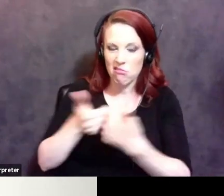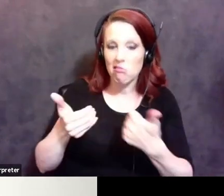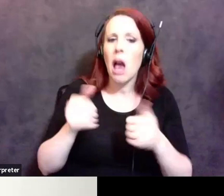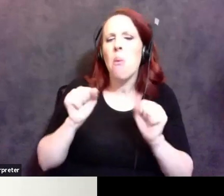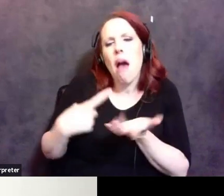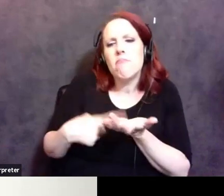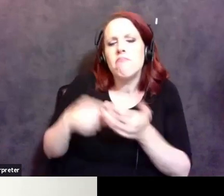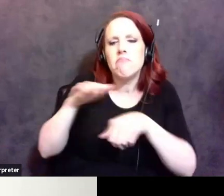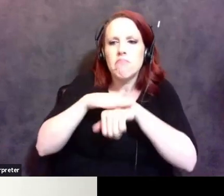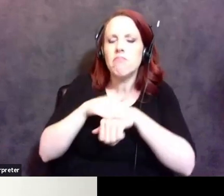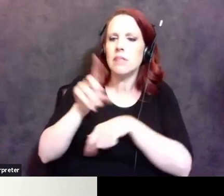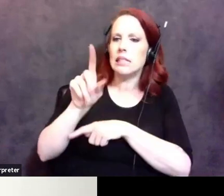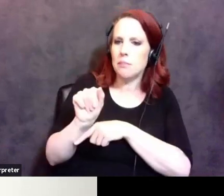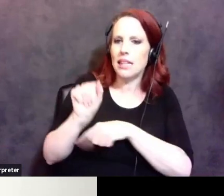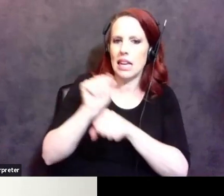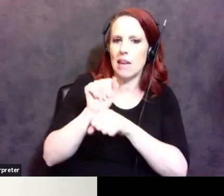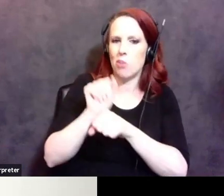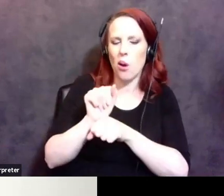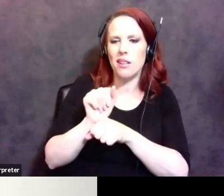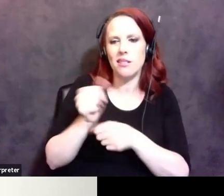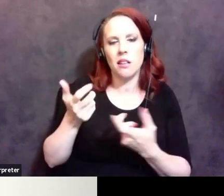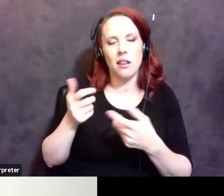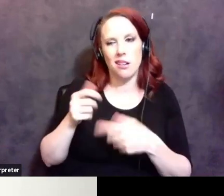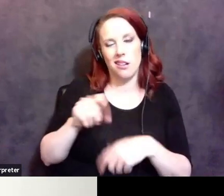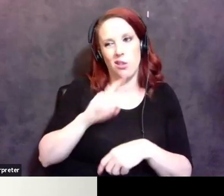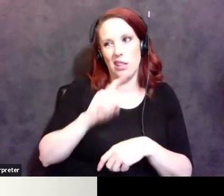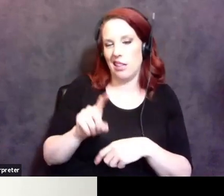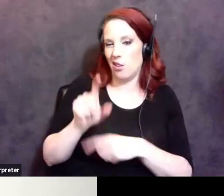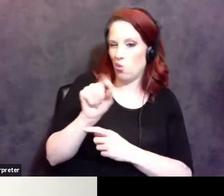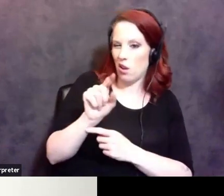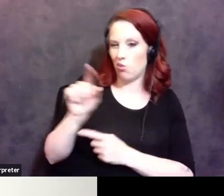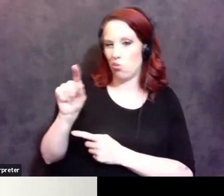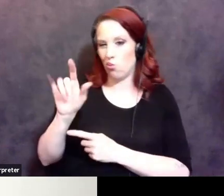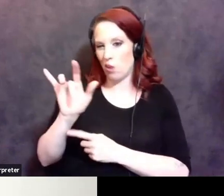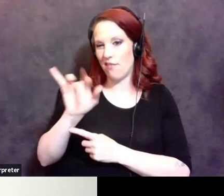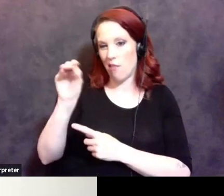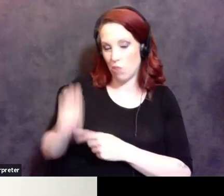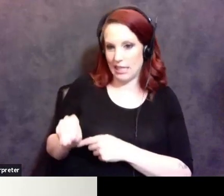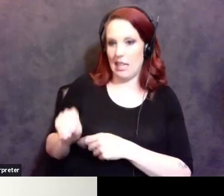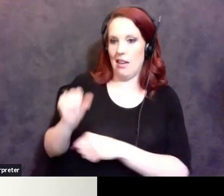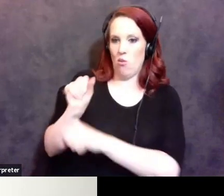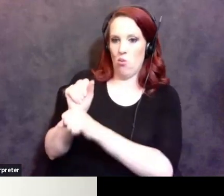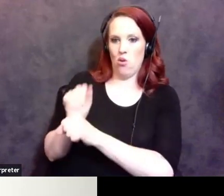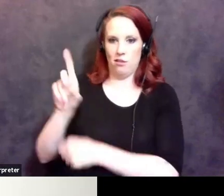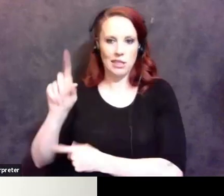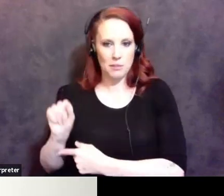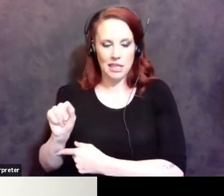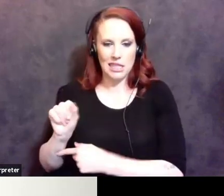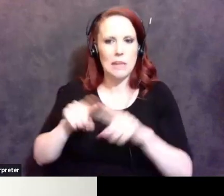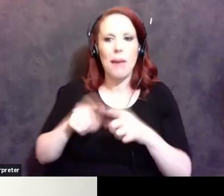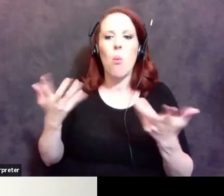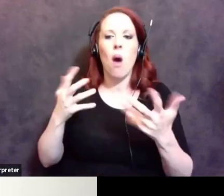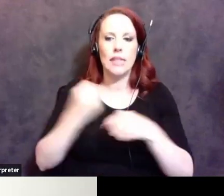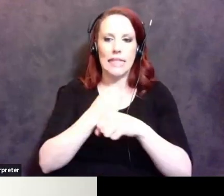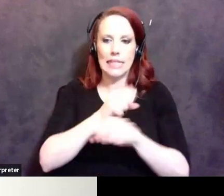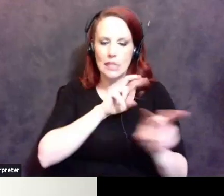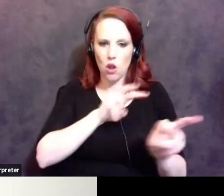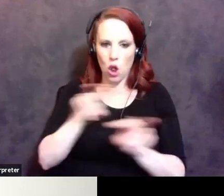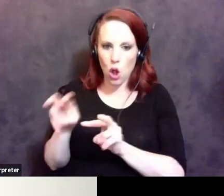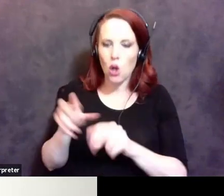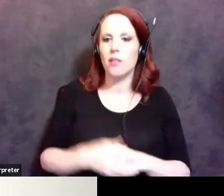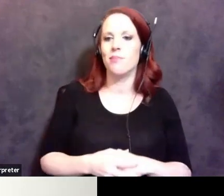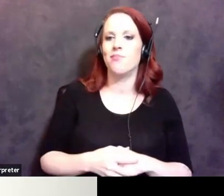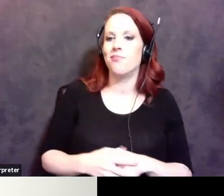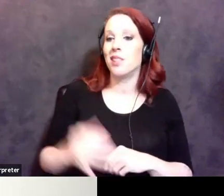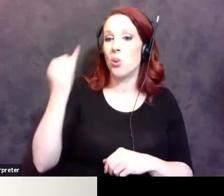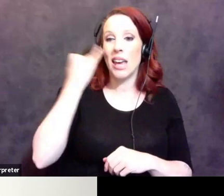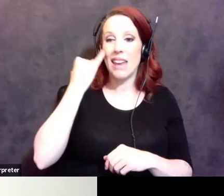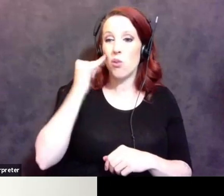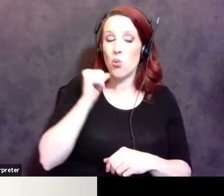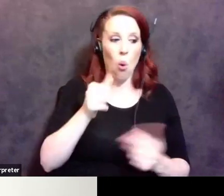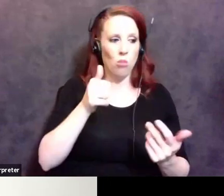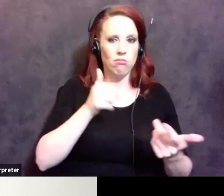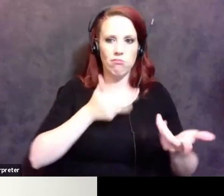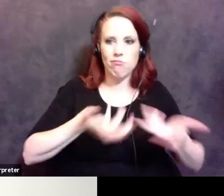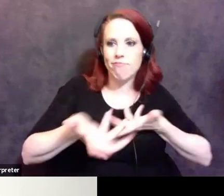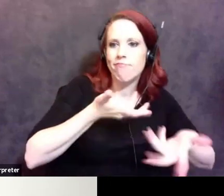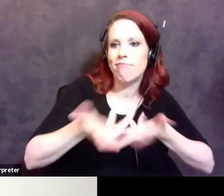The employment number is around 20-25 percent employment.Depending on what number you are looking at. So if you are not able to kinda get those interactions there... How can we as Diverseability help